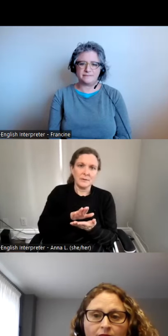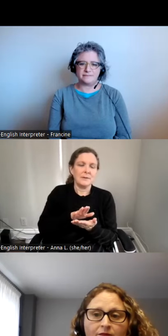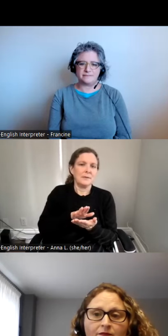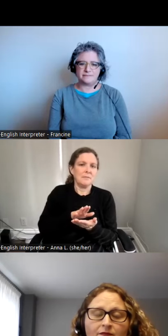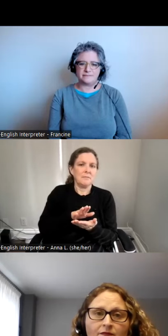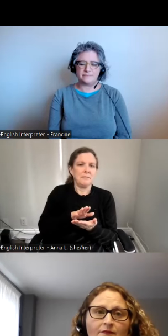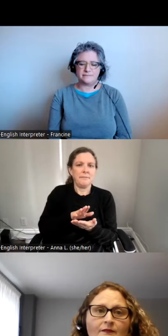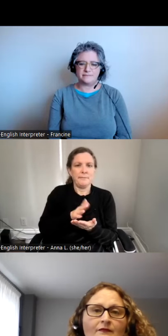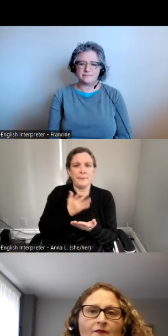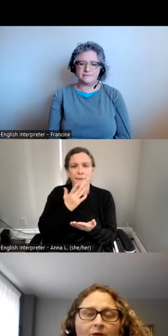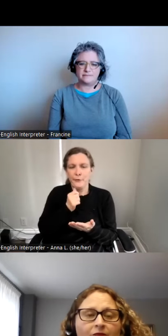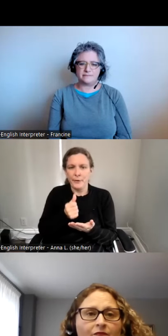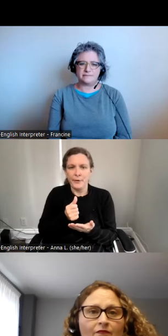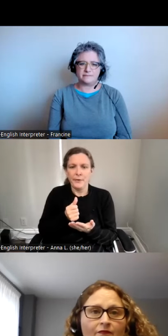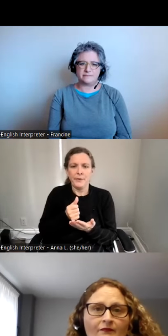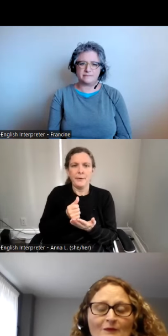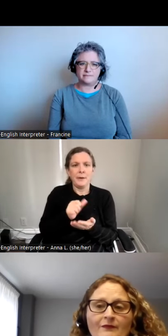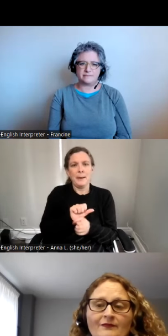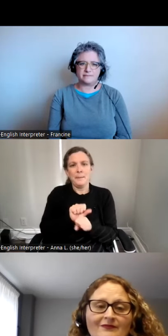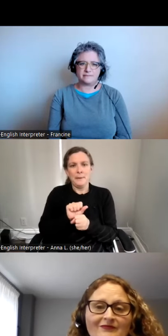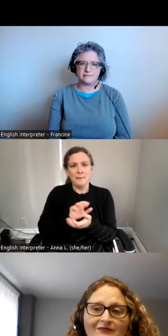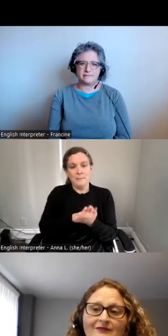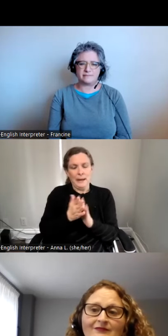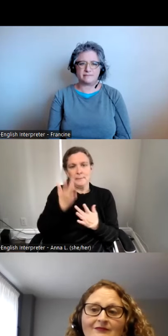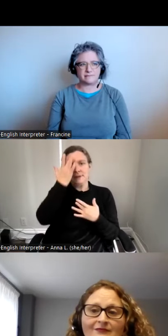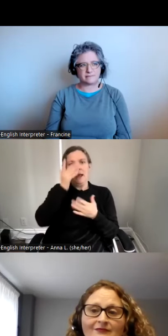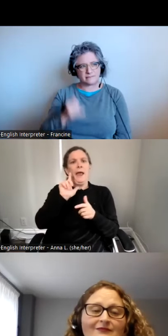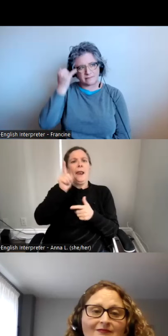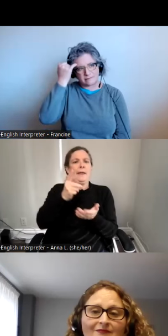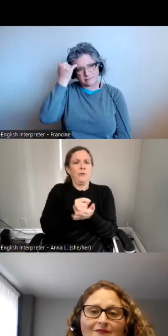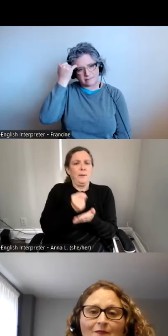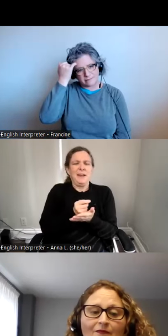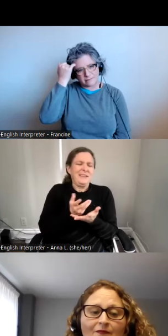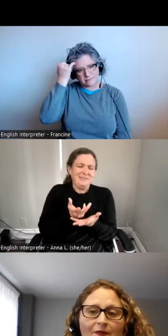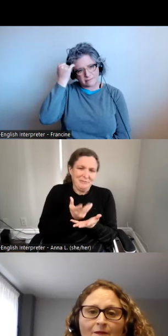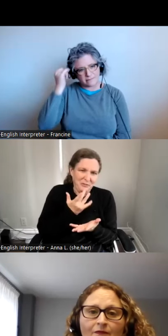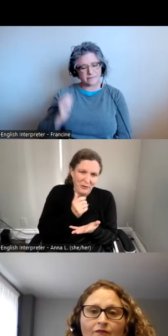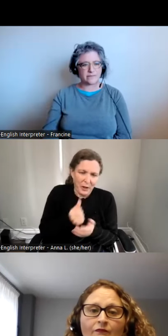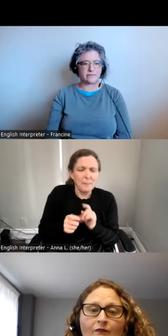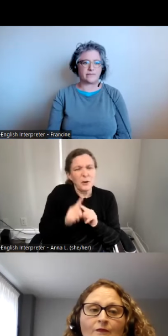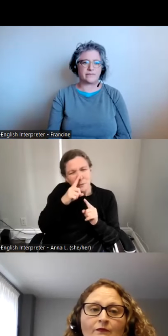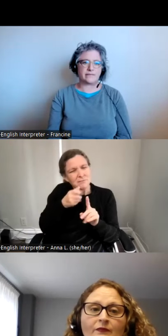So Pax lovid, that's not a preferred approached where you're working in a